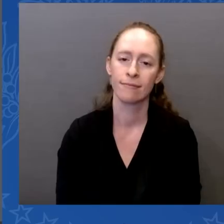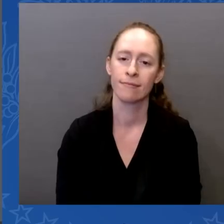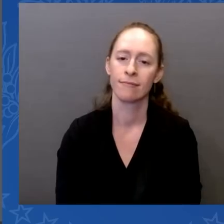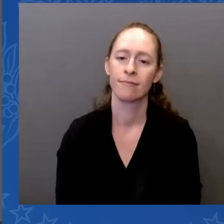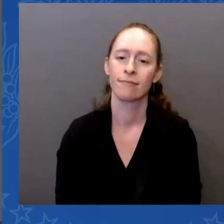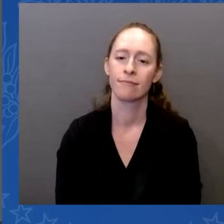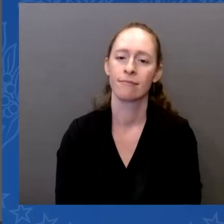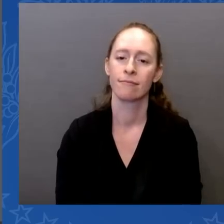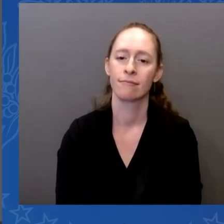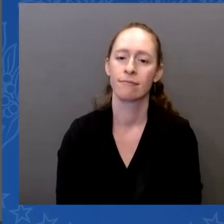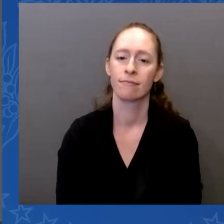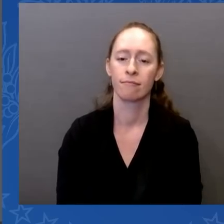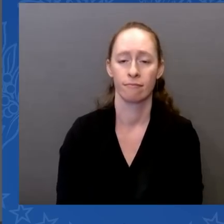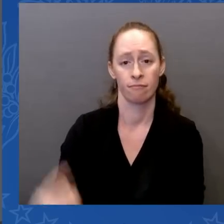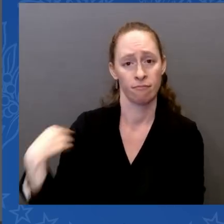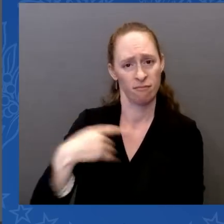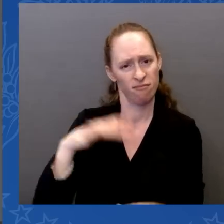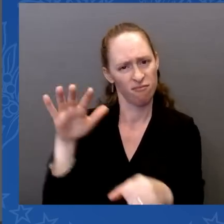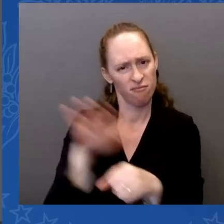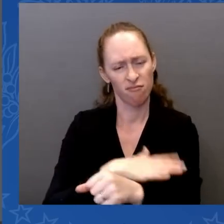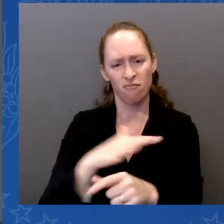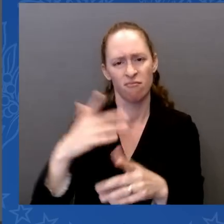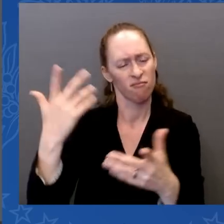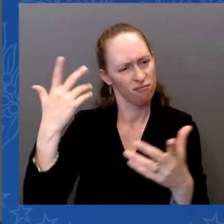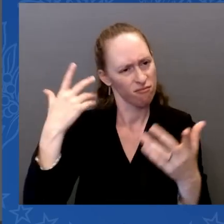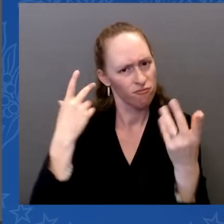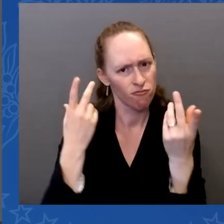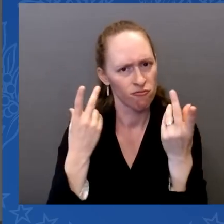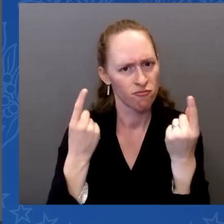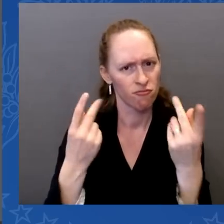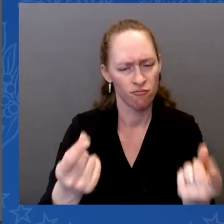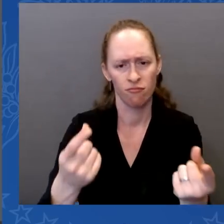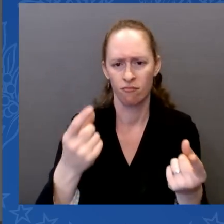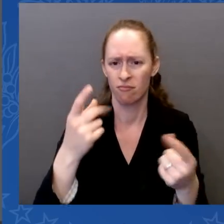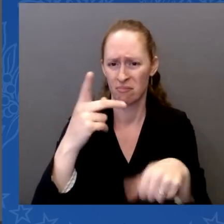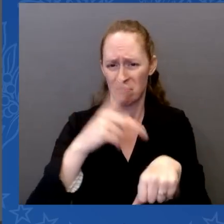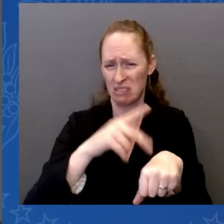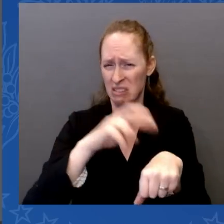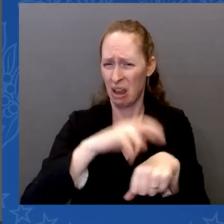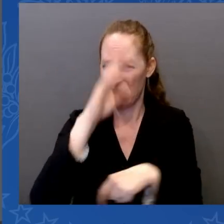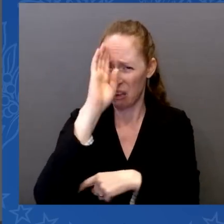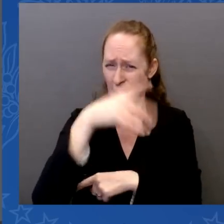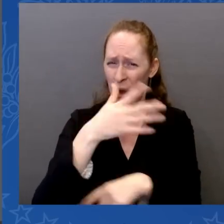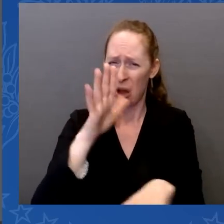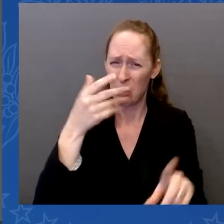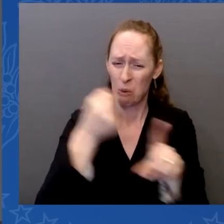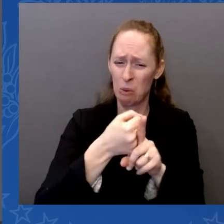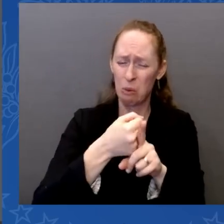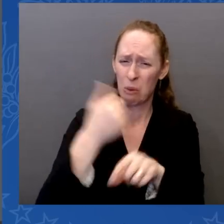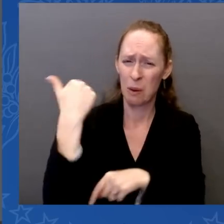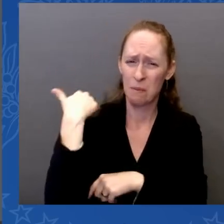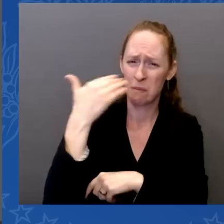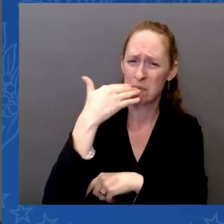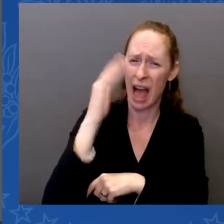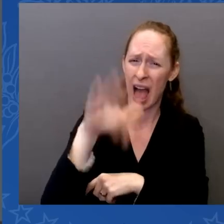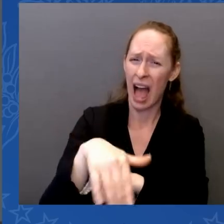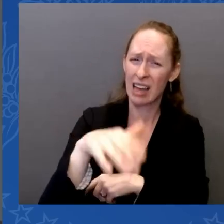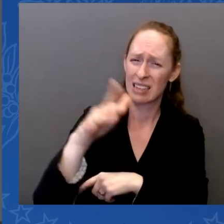They've been through a rough period since the last hurricane. And as part of the declaration, I've also authorized 100 percent federal funding